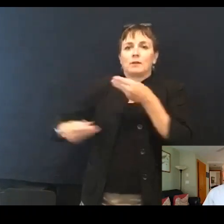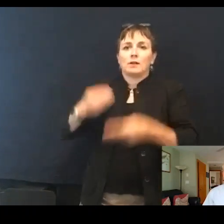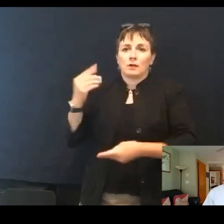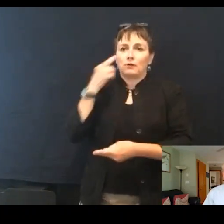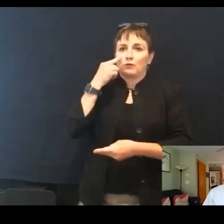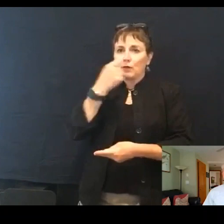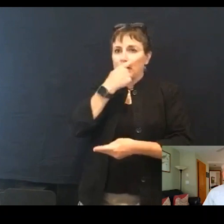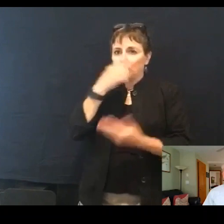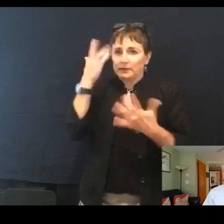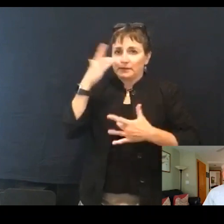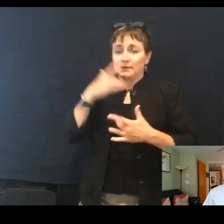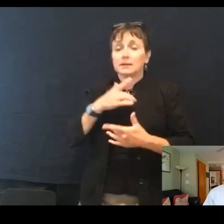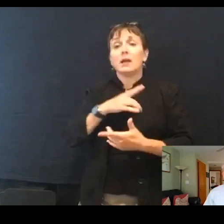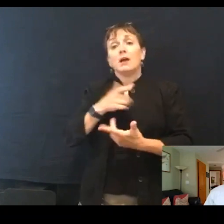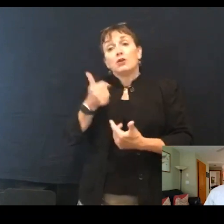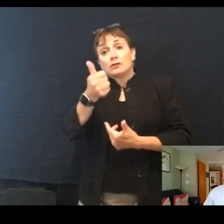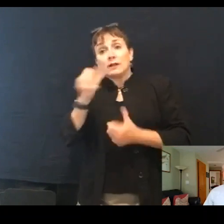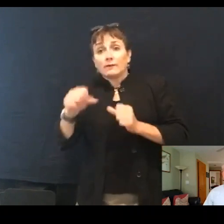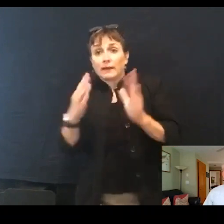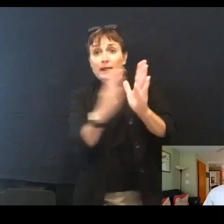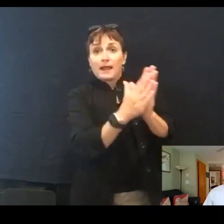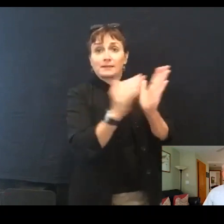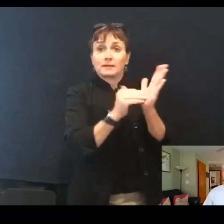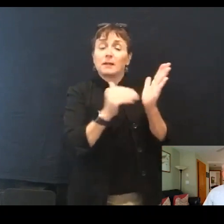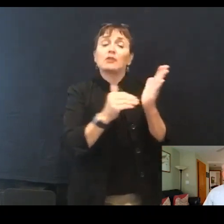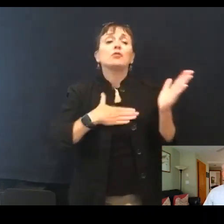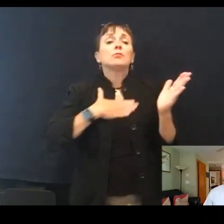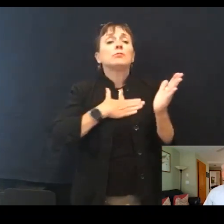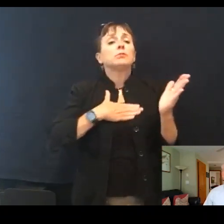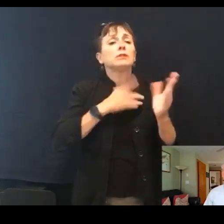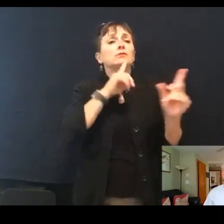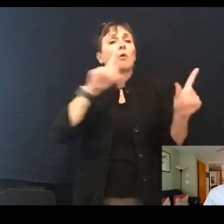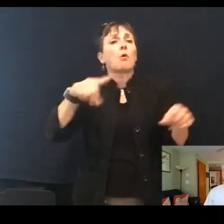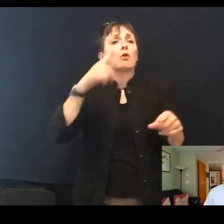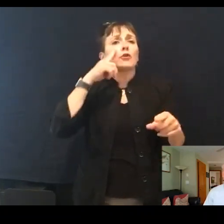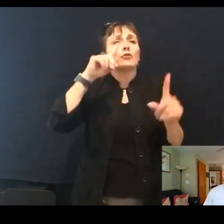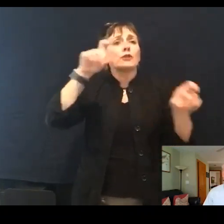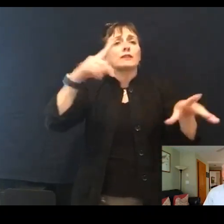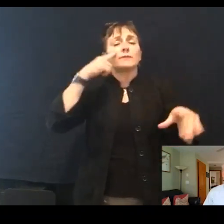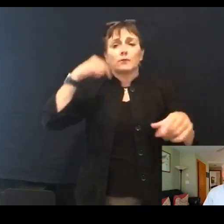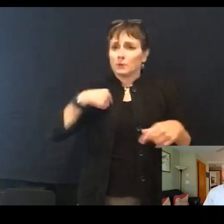And then you ask your clinician to order the test. Now it's very important to explain,